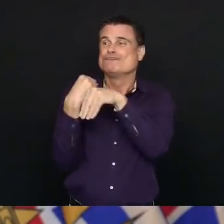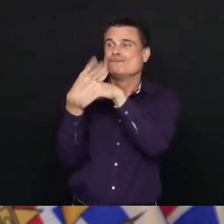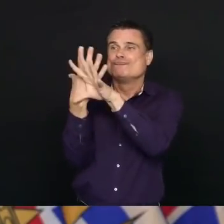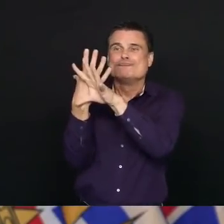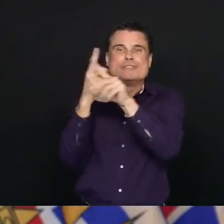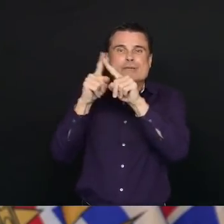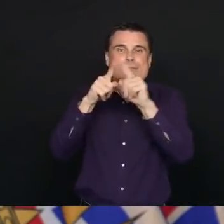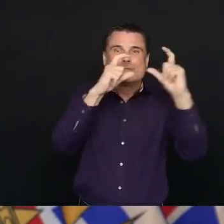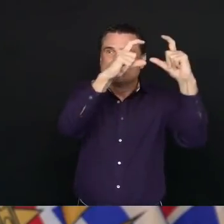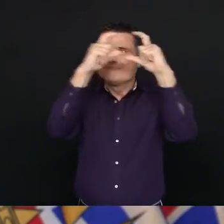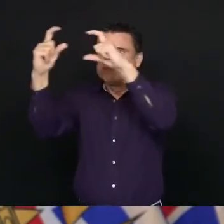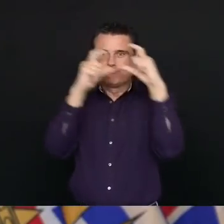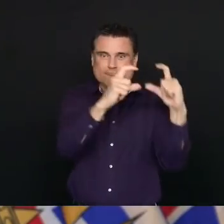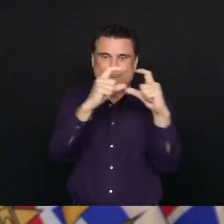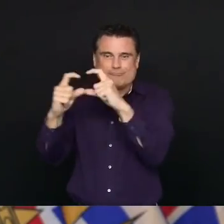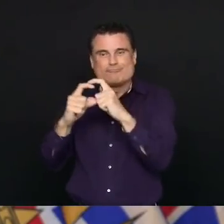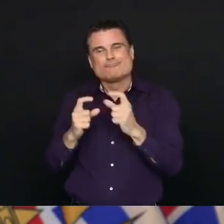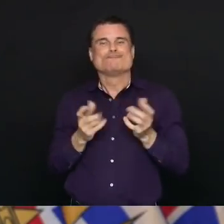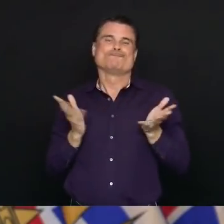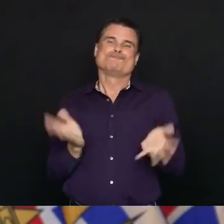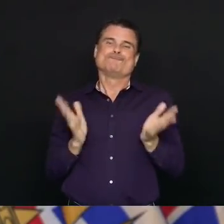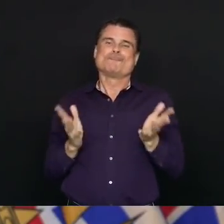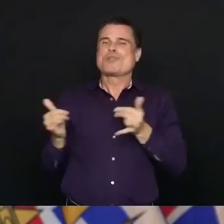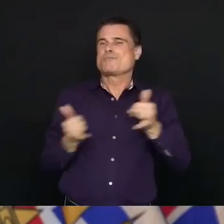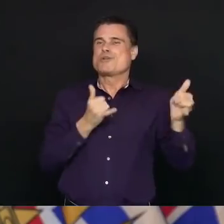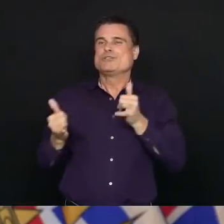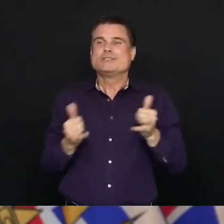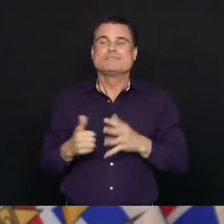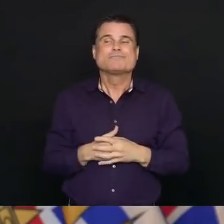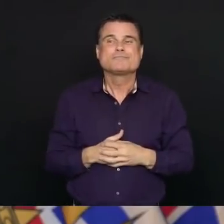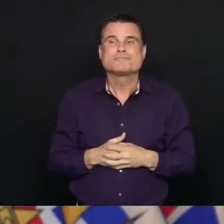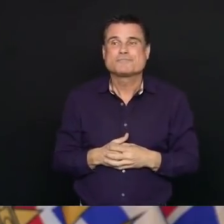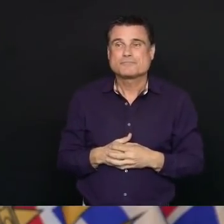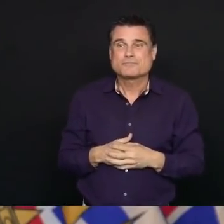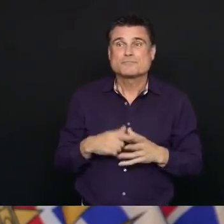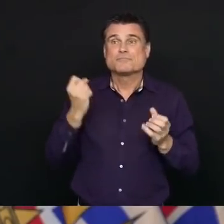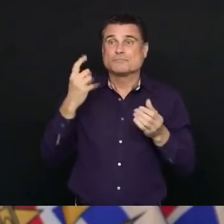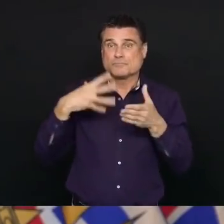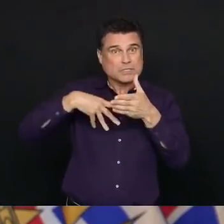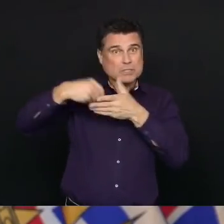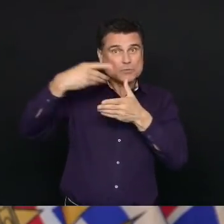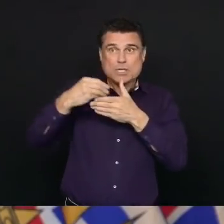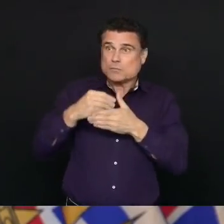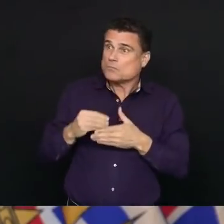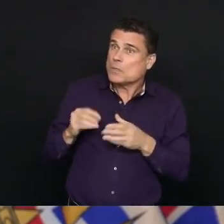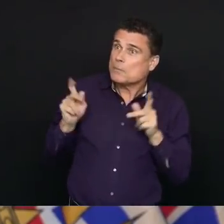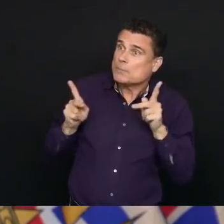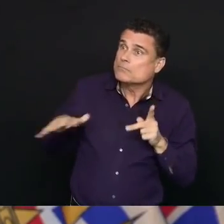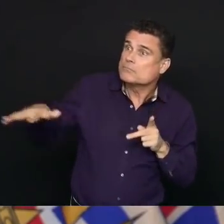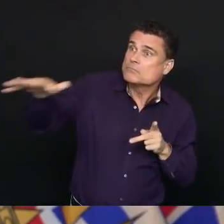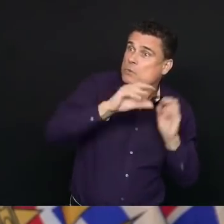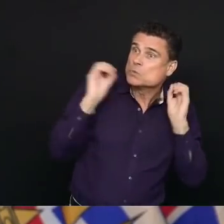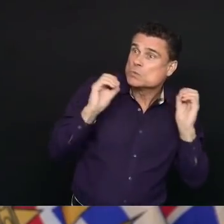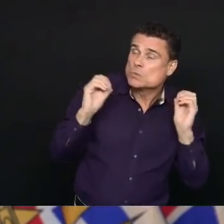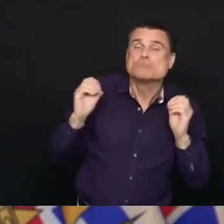In my neighborhood that is what we do. Sit in the sun and read a book. It is supposed to be nice this weekend.